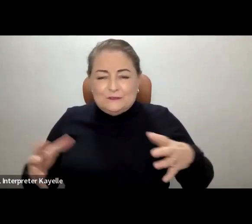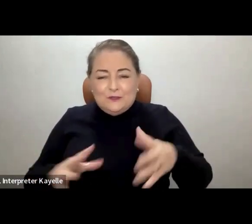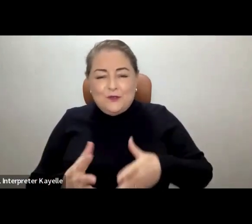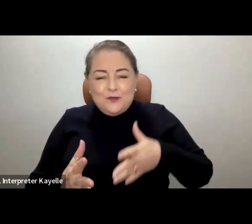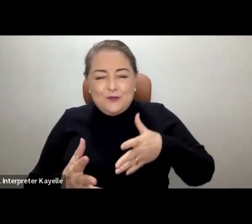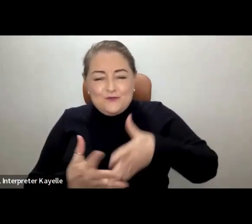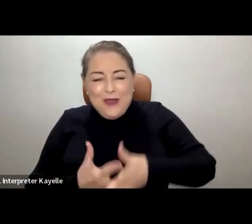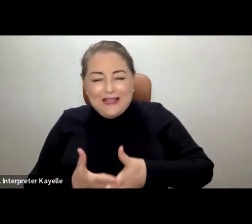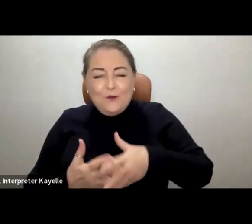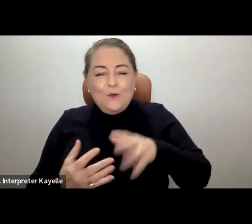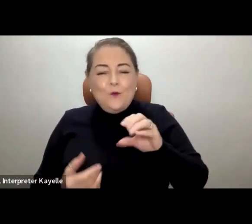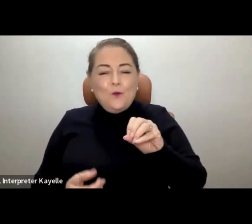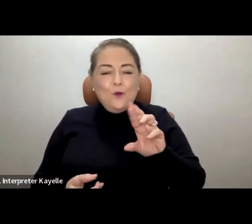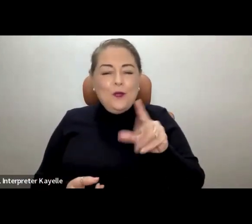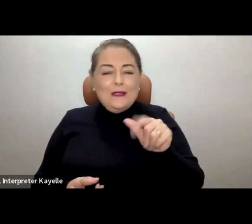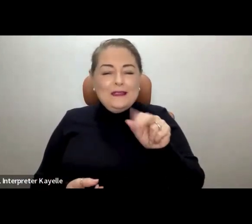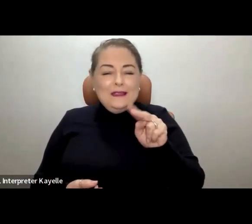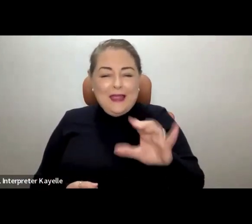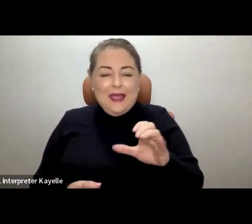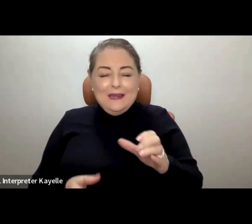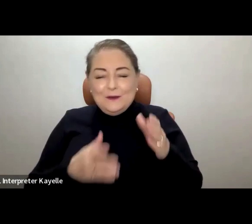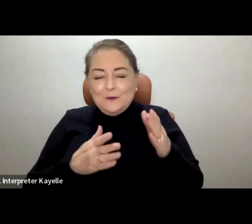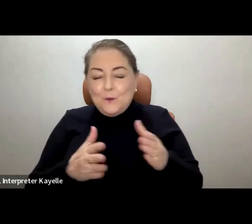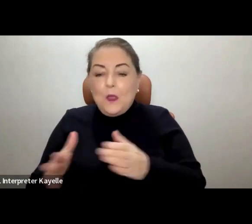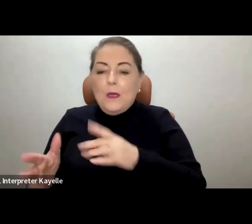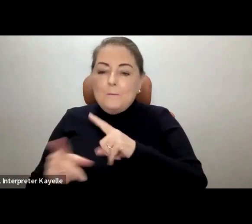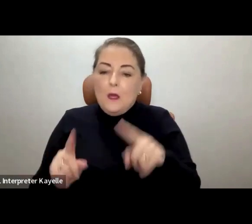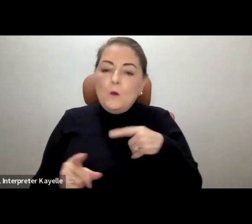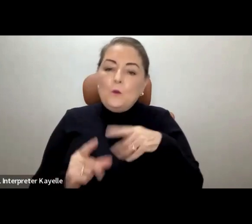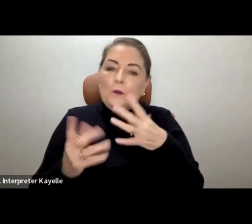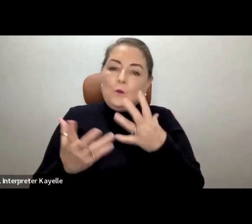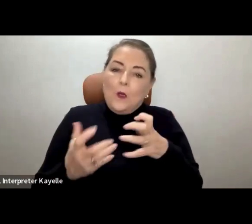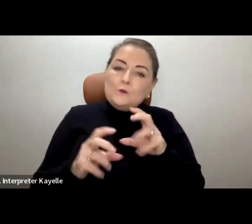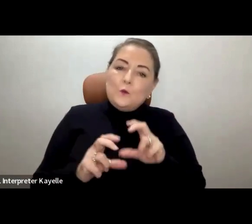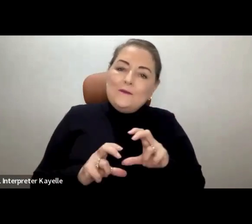organic kind of way. We but we're looking to invest more in